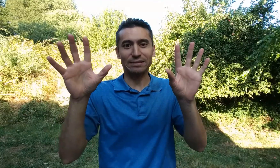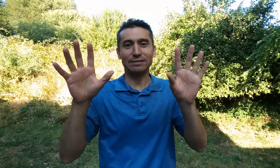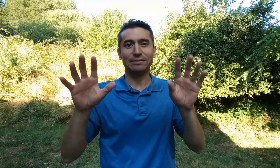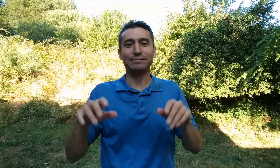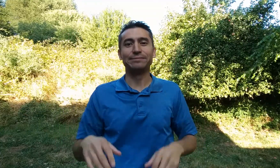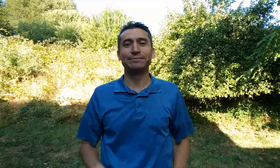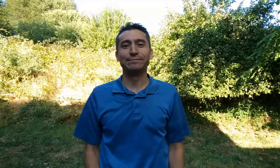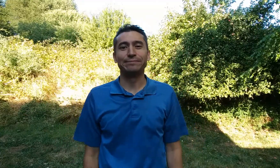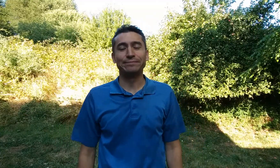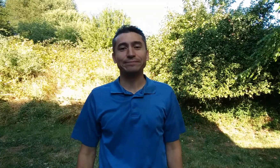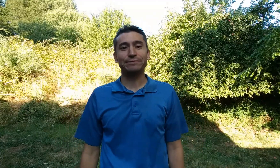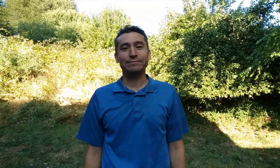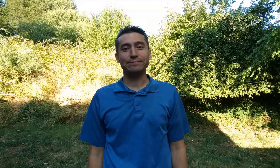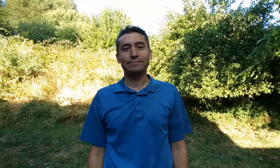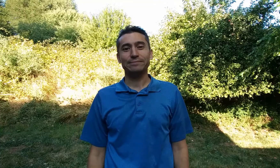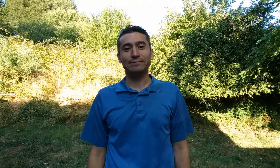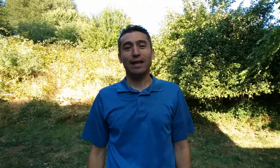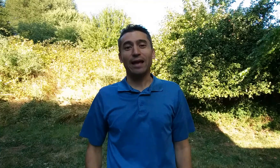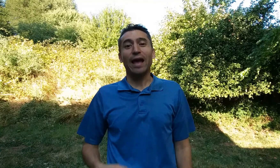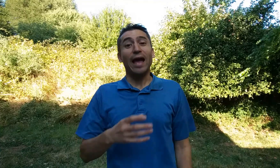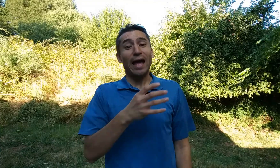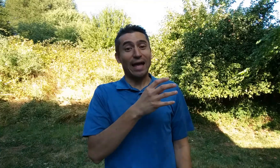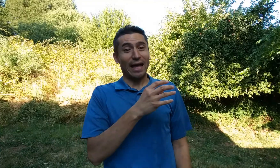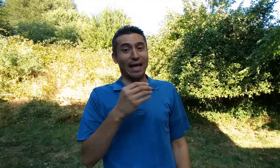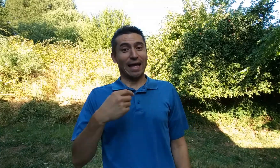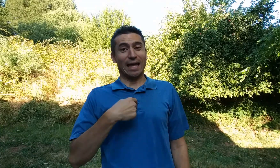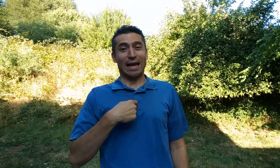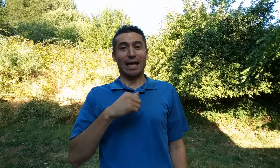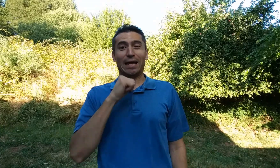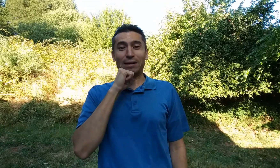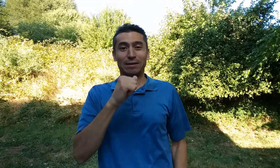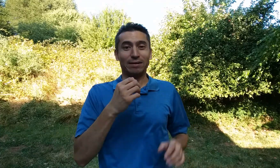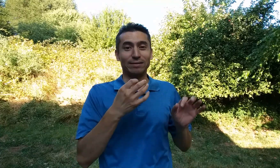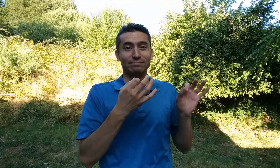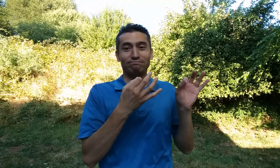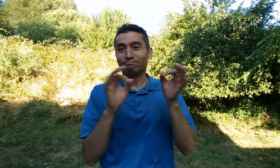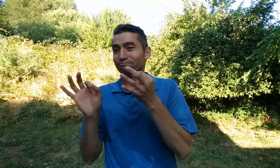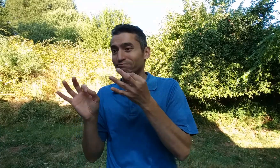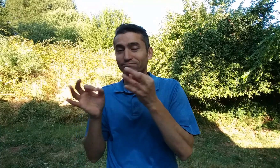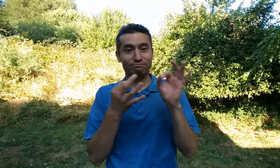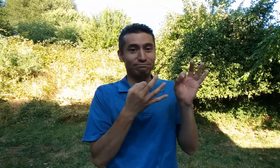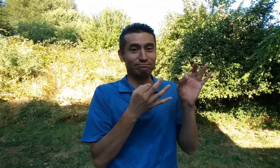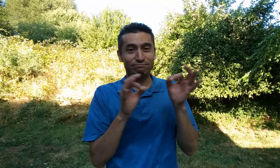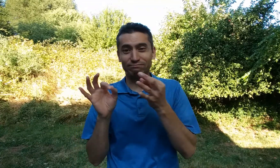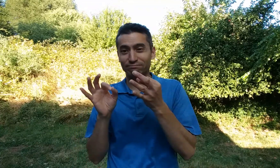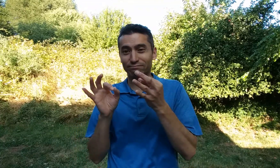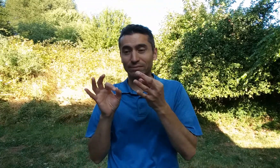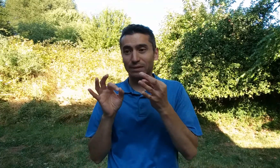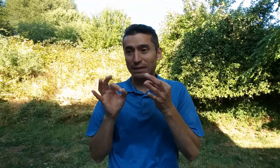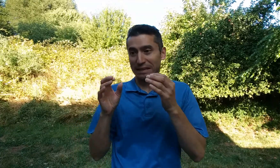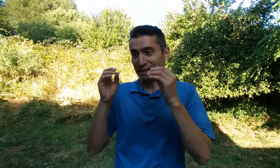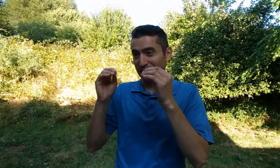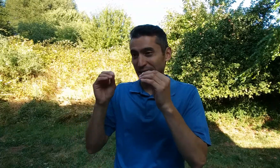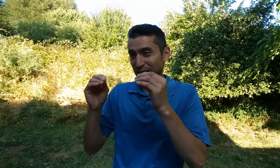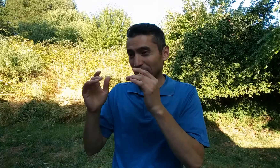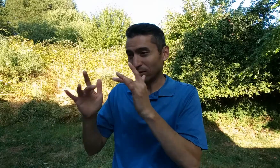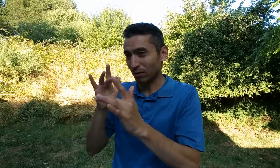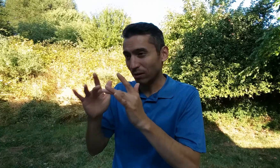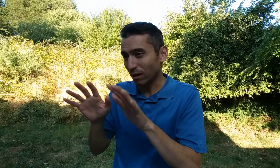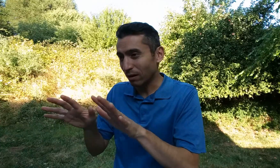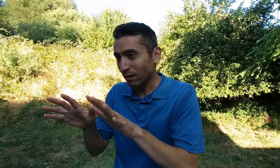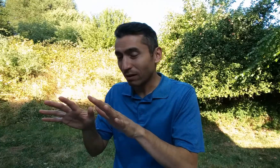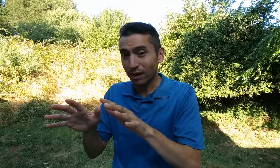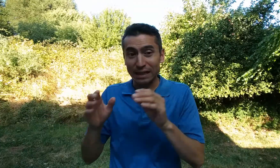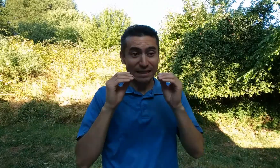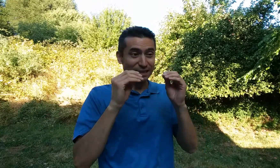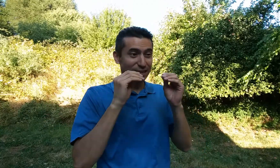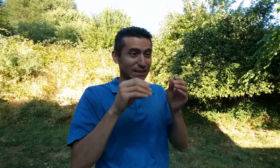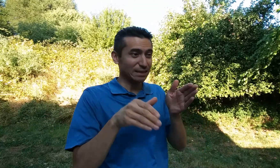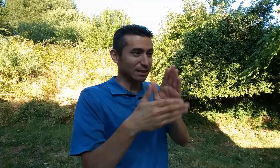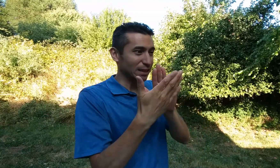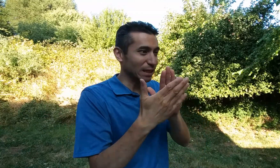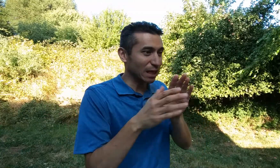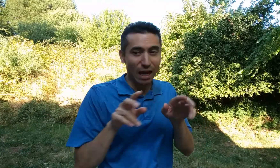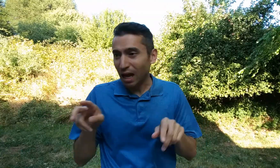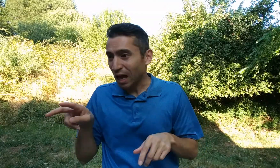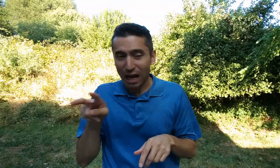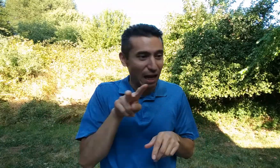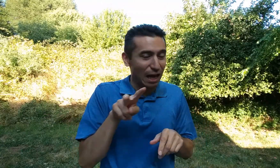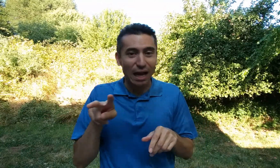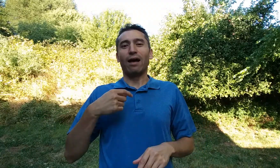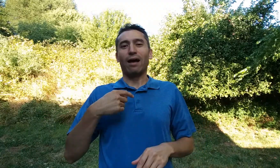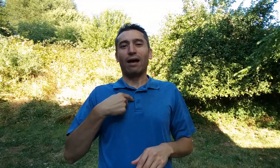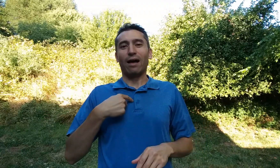And, I won't need to divide my attention between teaching the students attending in person and those attending remotely.